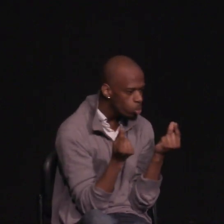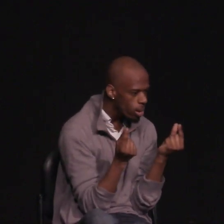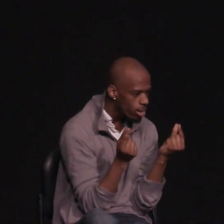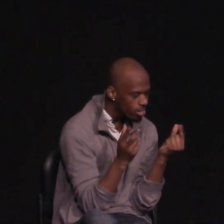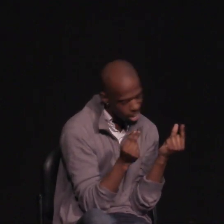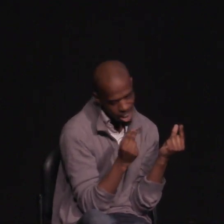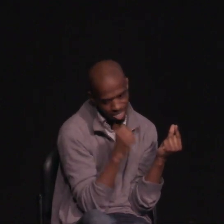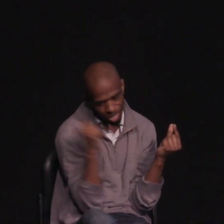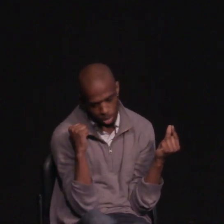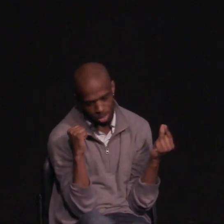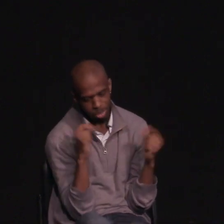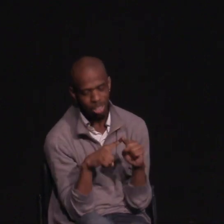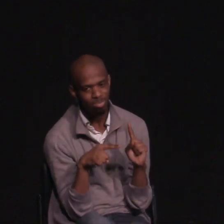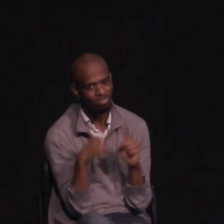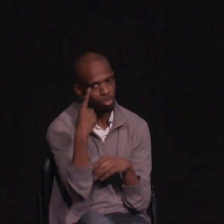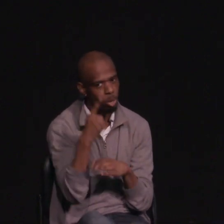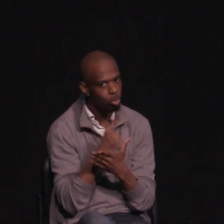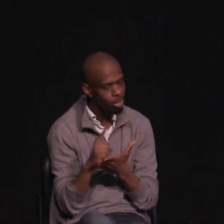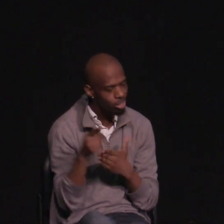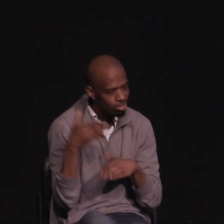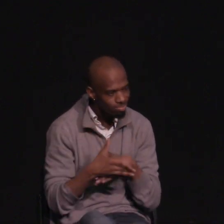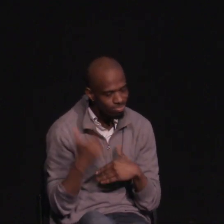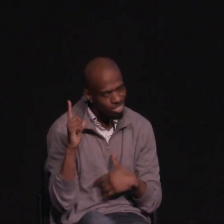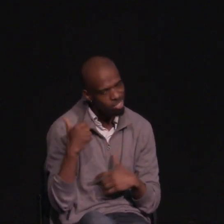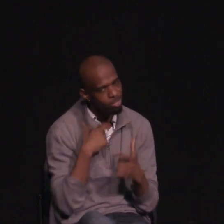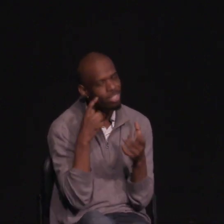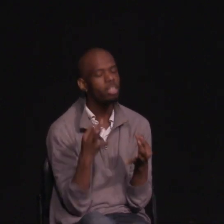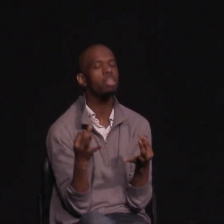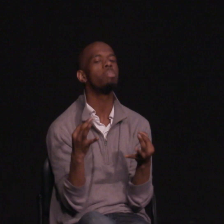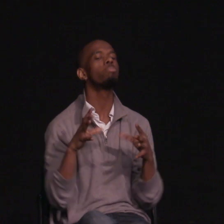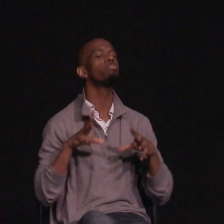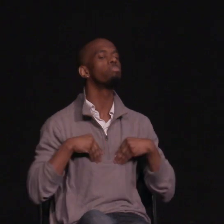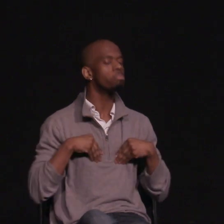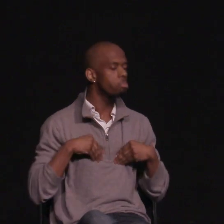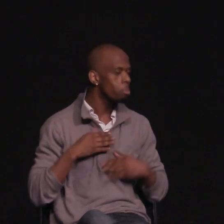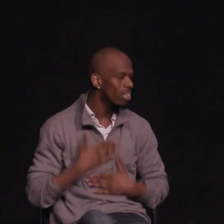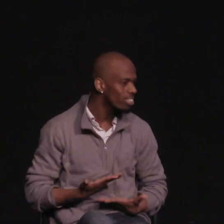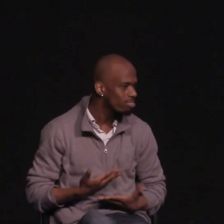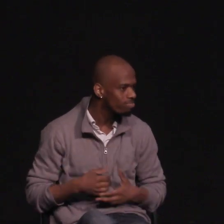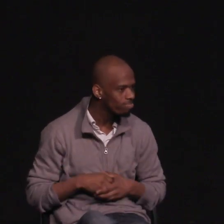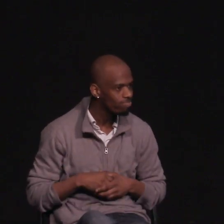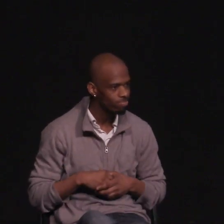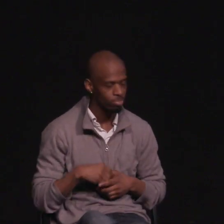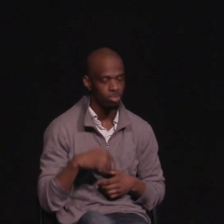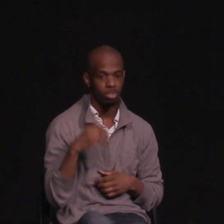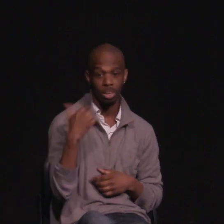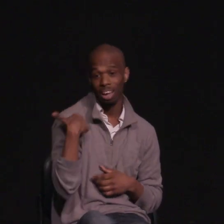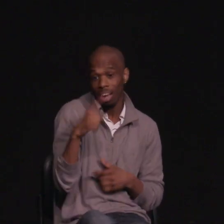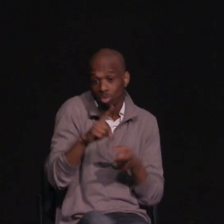Thank you for your vision of leadership in our department. I have to admit it was scary for me,